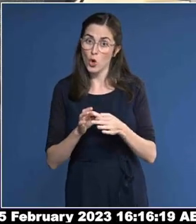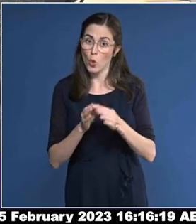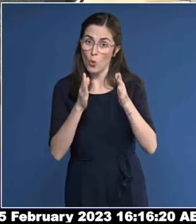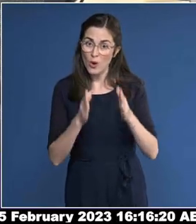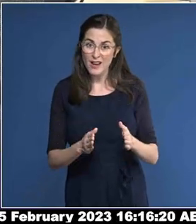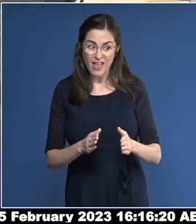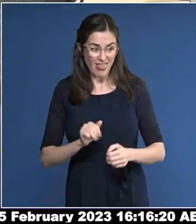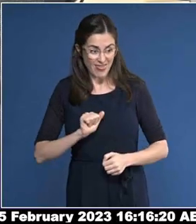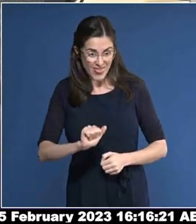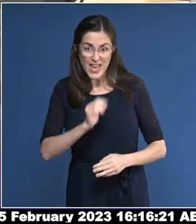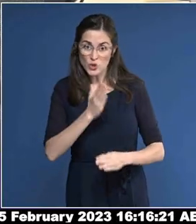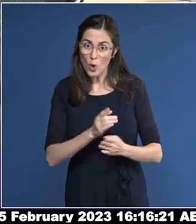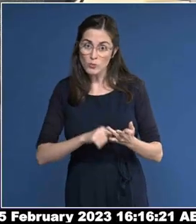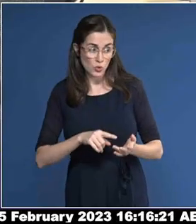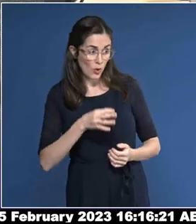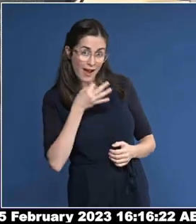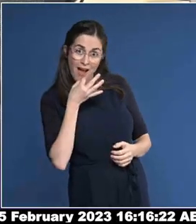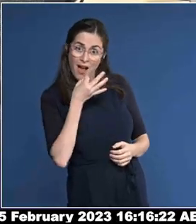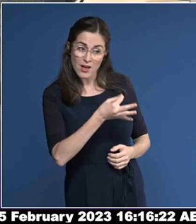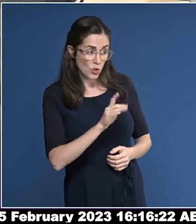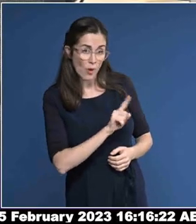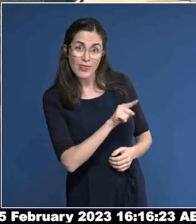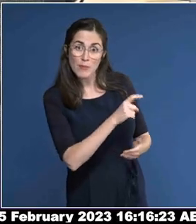It's the support coordinator's role to support the participant to ask those